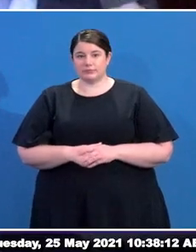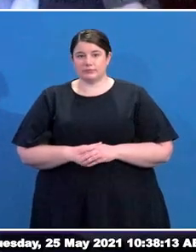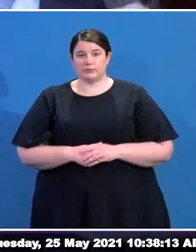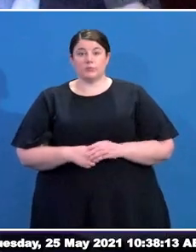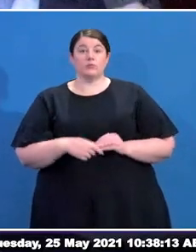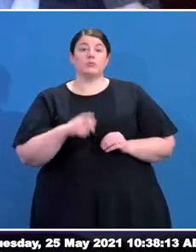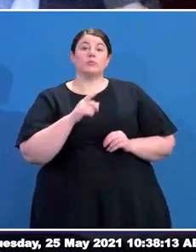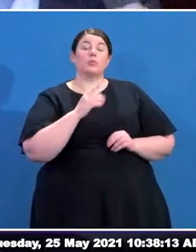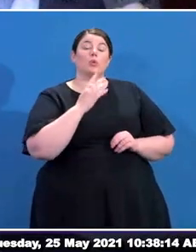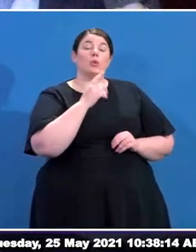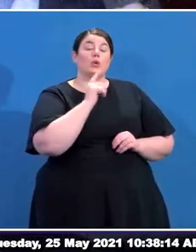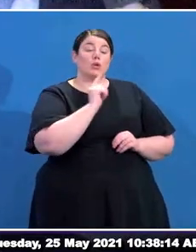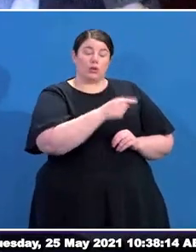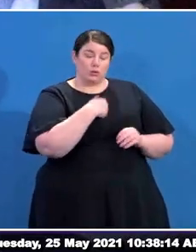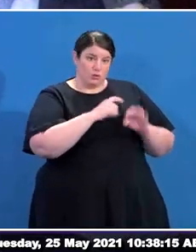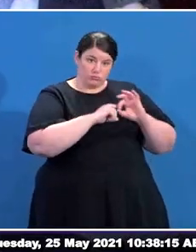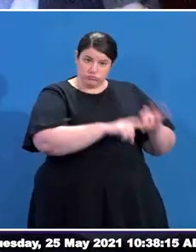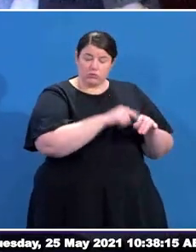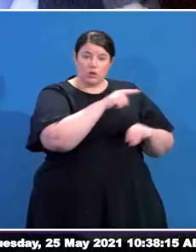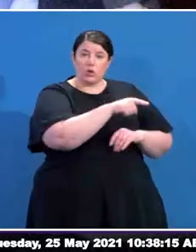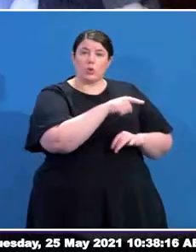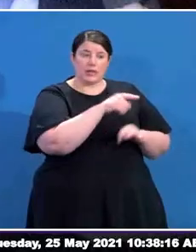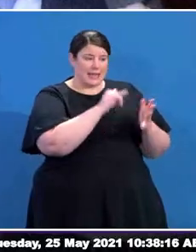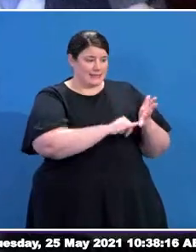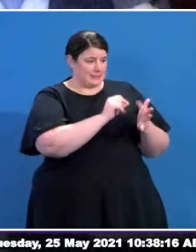that the allegation of SP2's conduct